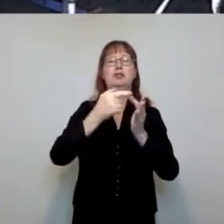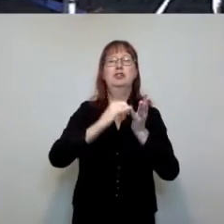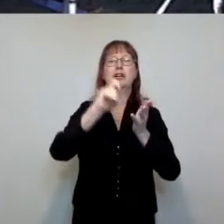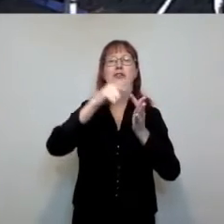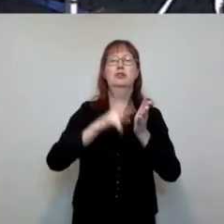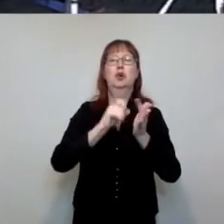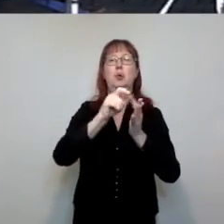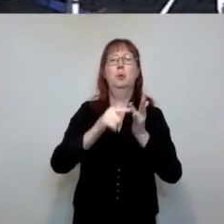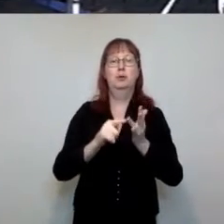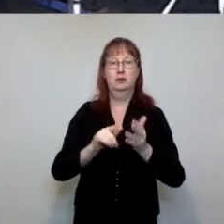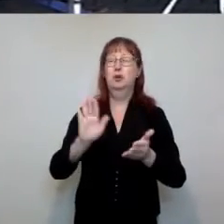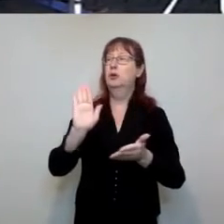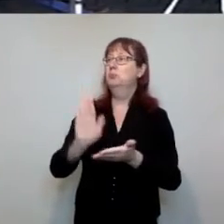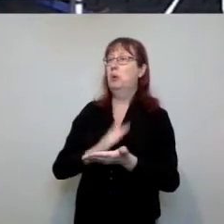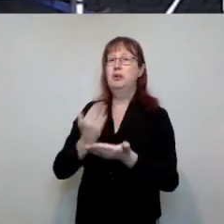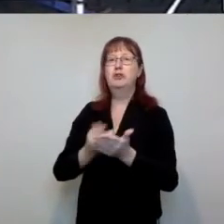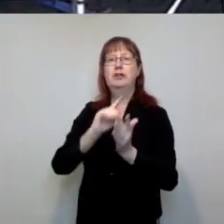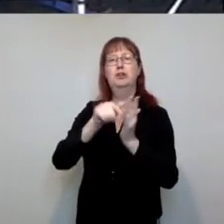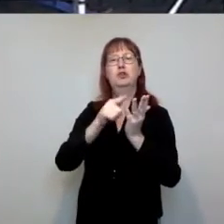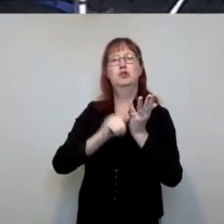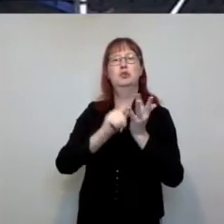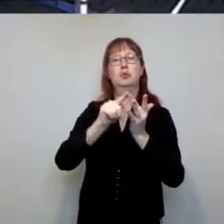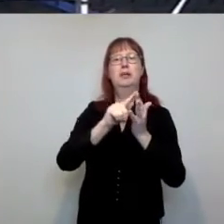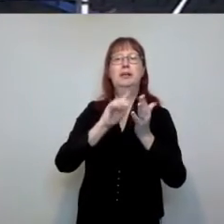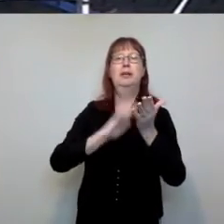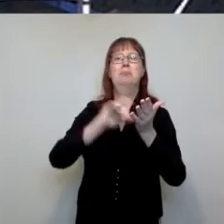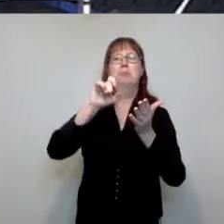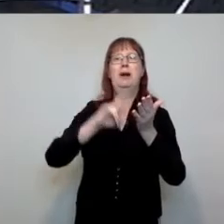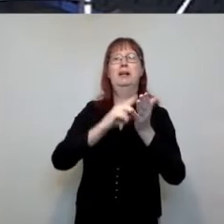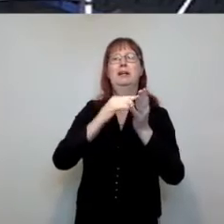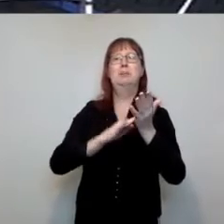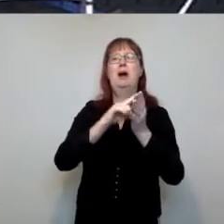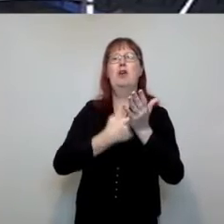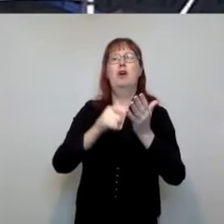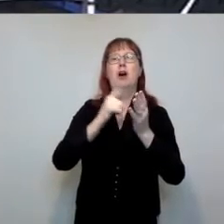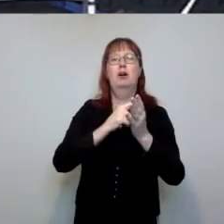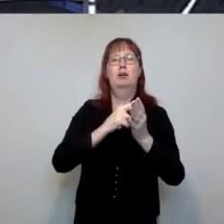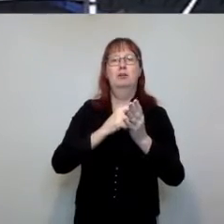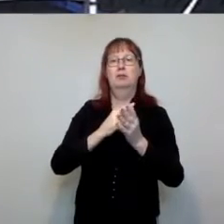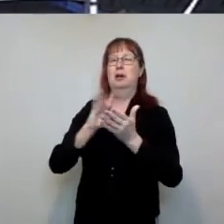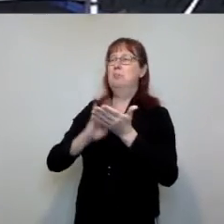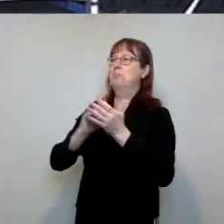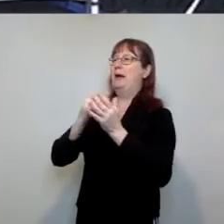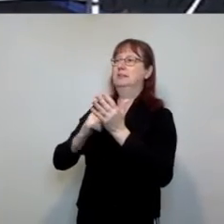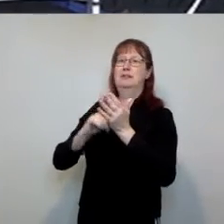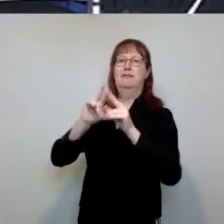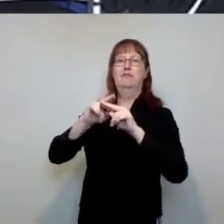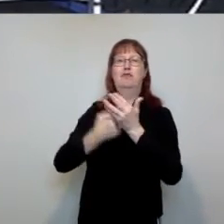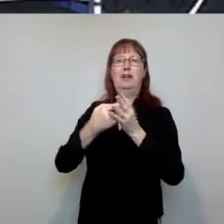poetry from Julie McNamara and a set from Mat Fraser as the Thalidomide Ninja Rapper.